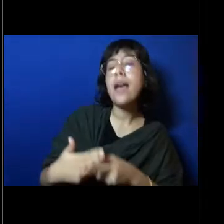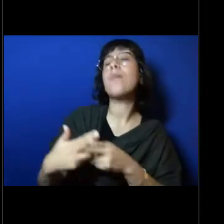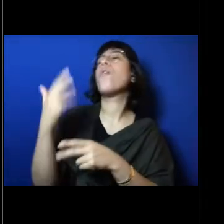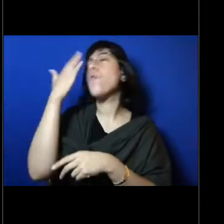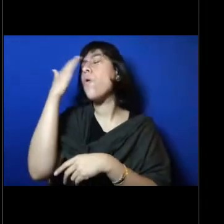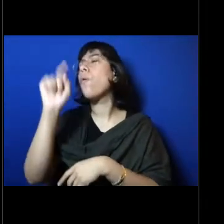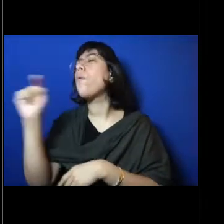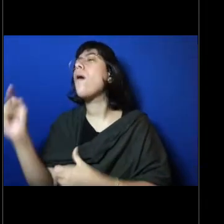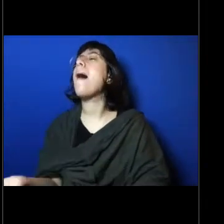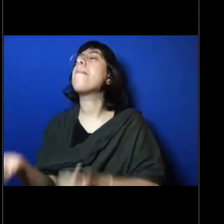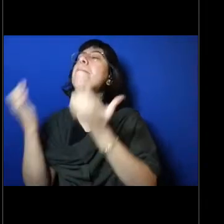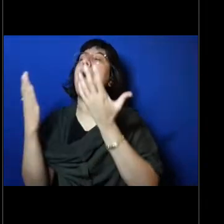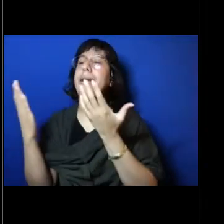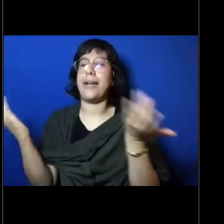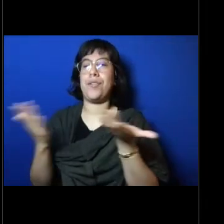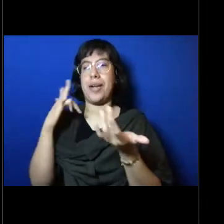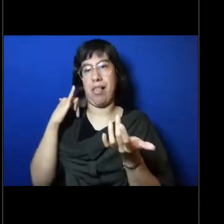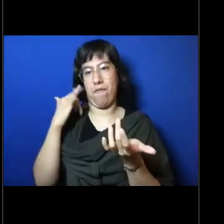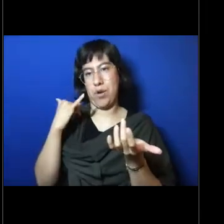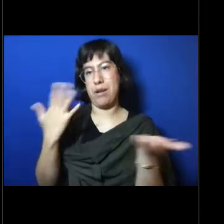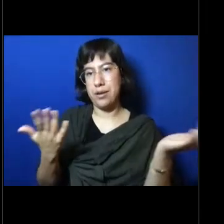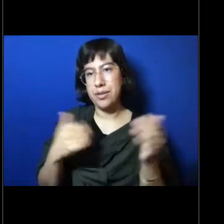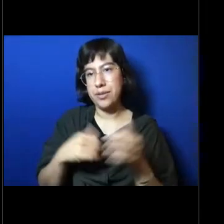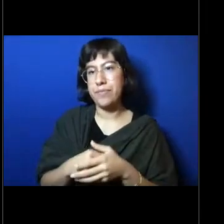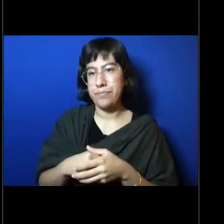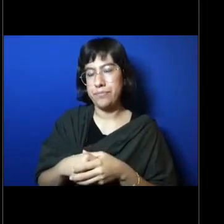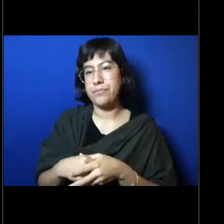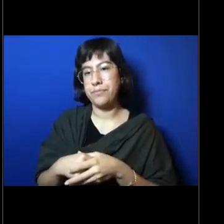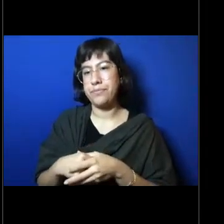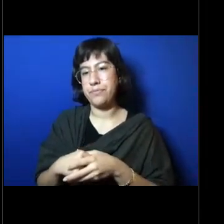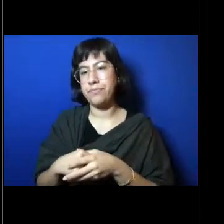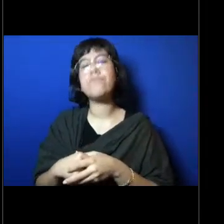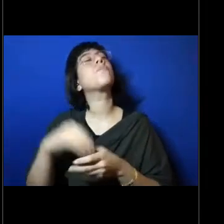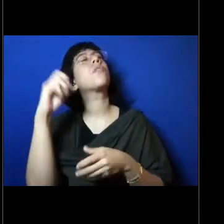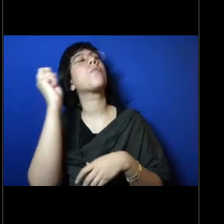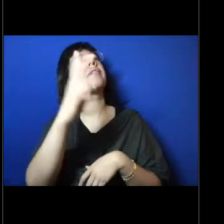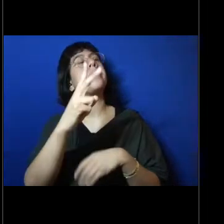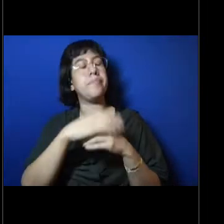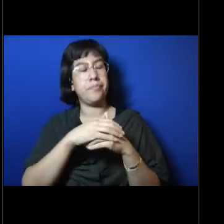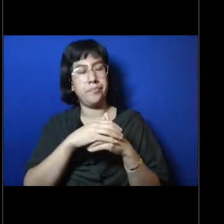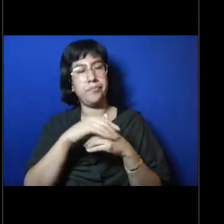or even just how many species in California. [Grace] Okay. So Carol says